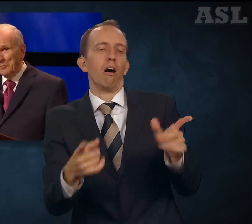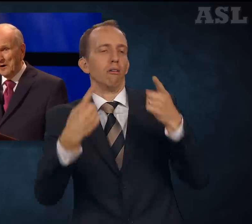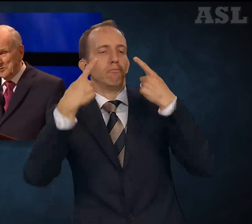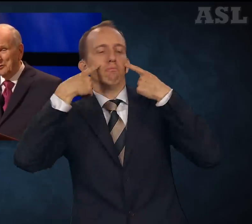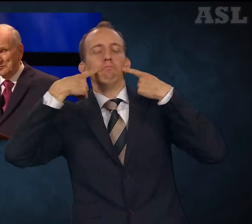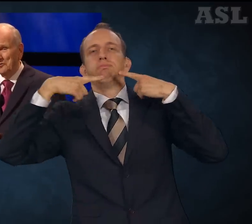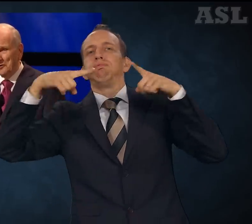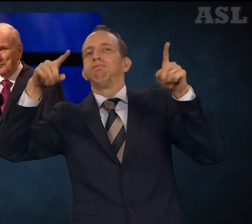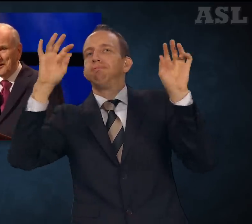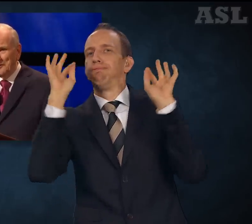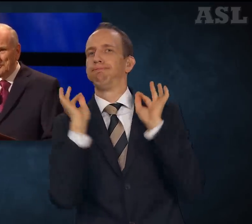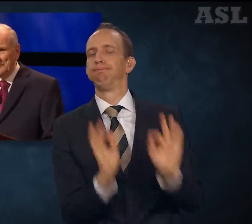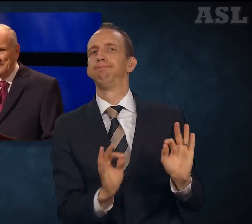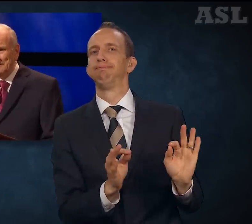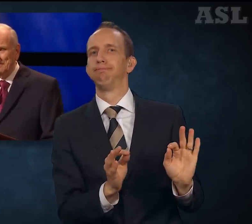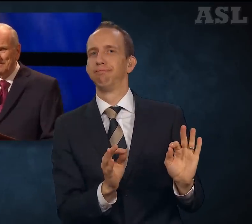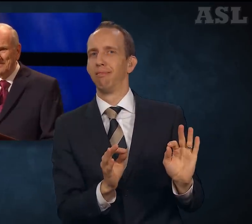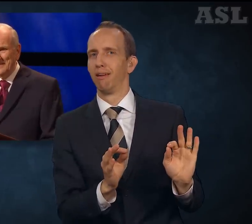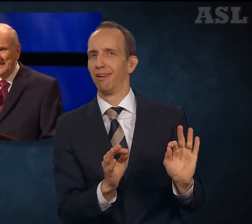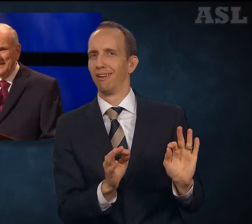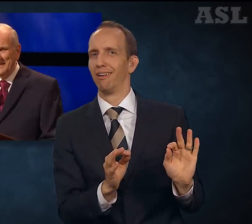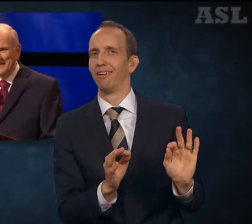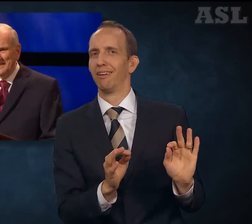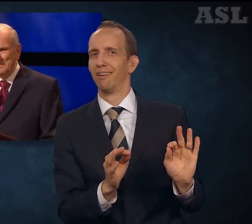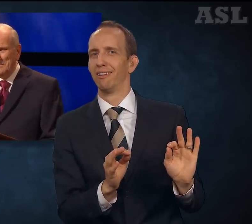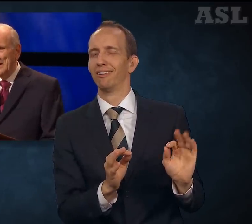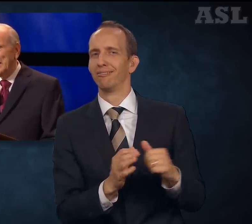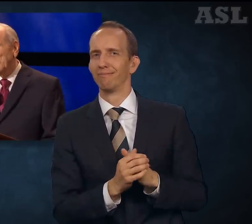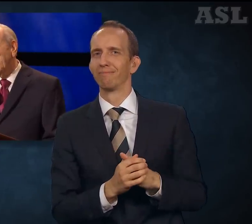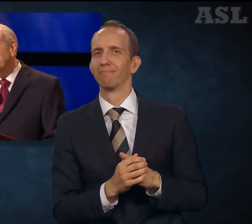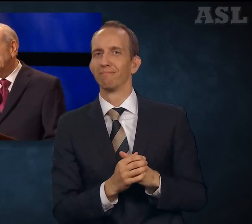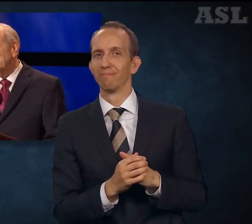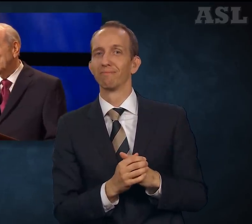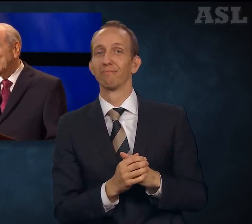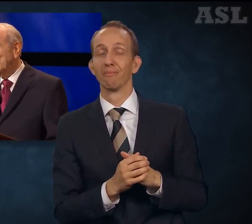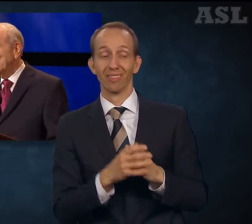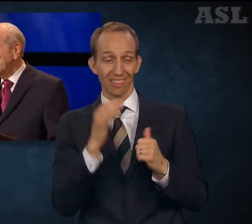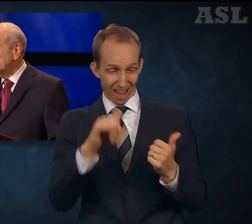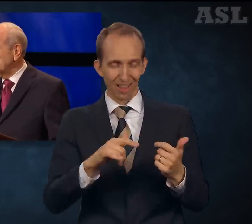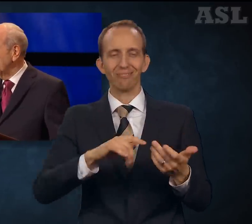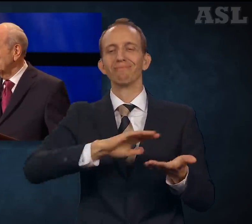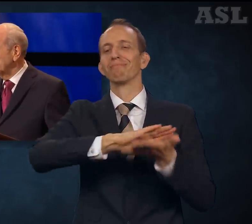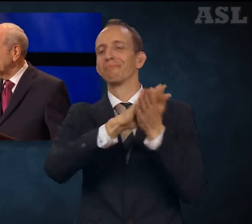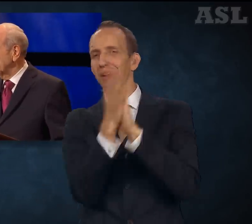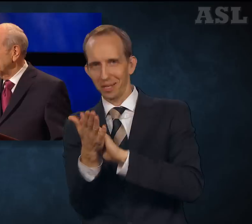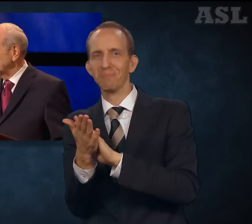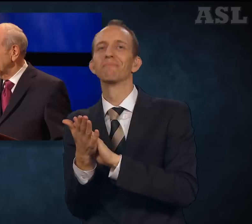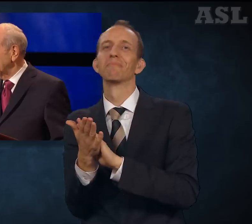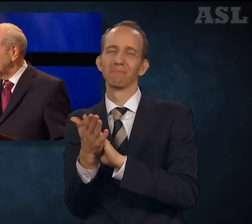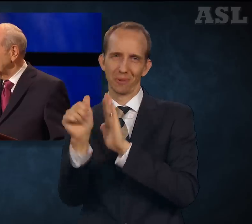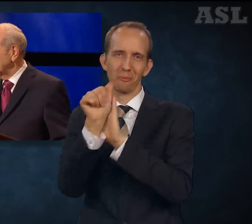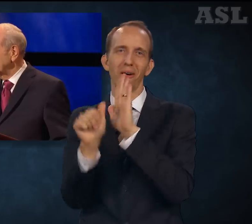THAT I DID AND GRATEFULLY, THAT OPERATION WAS A SUCCESS.